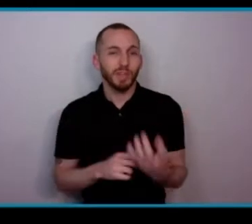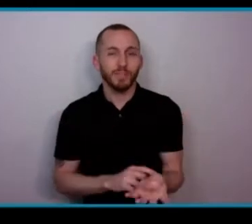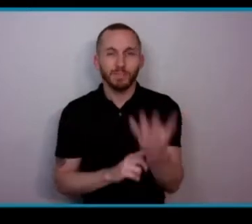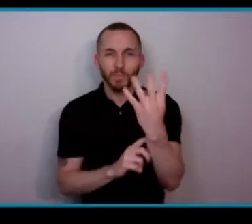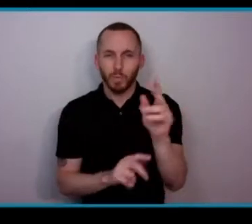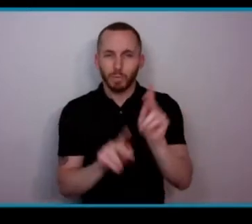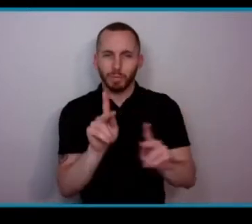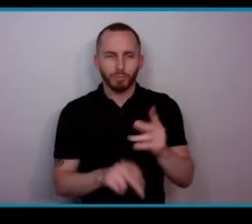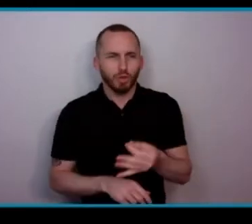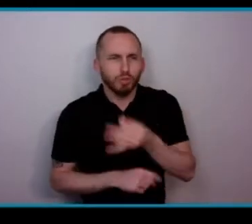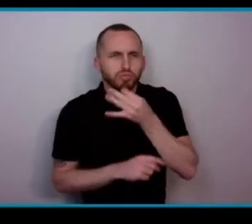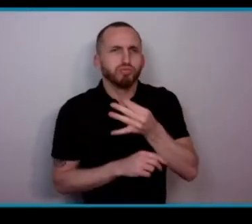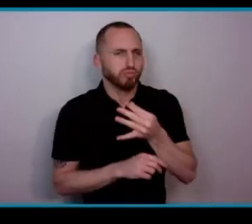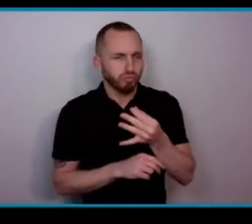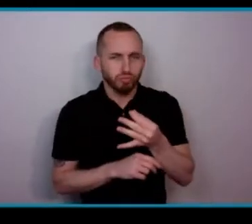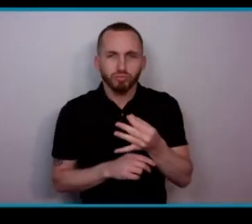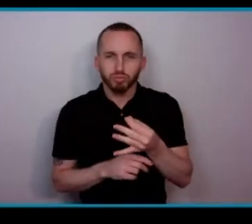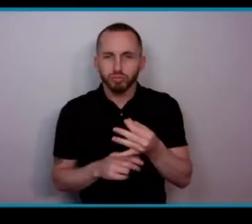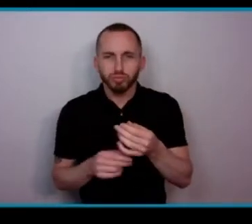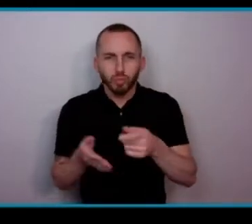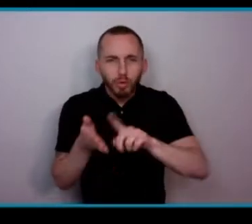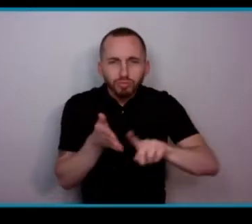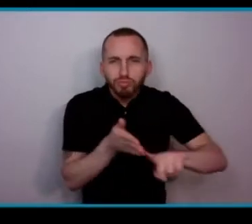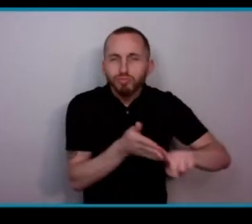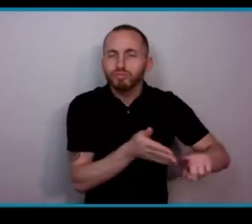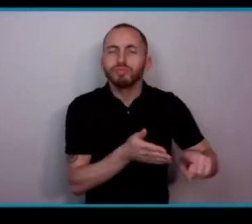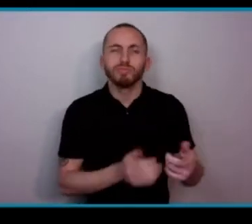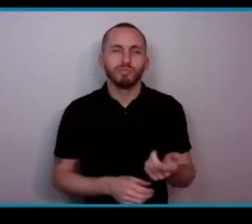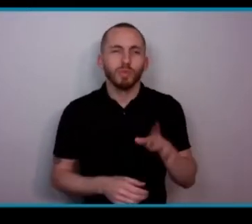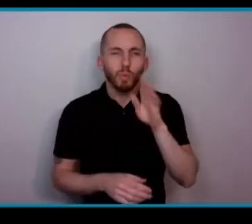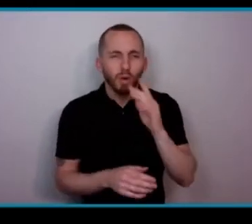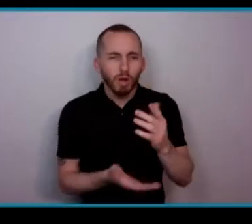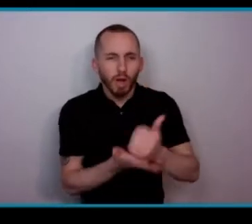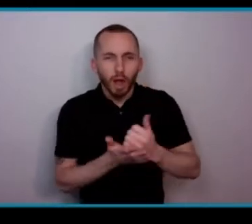of randomized controlled trials to better understand the clinical benefits of music